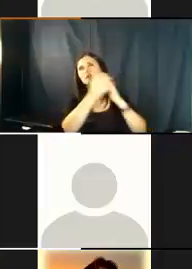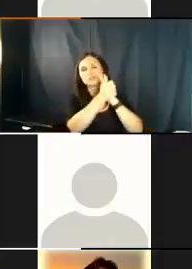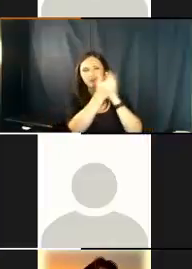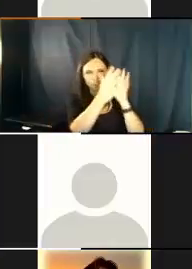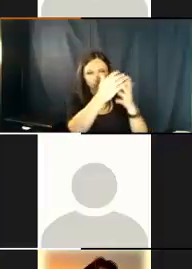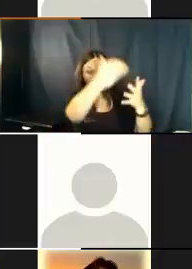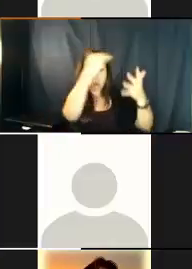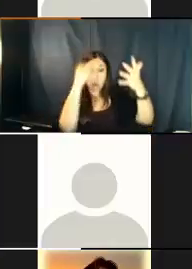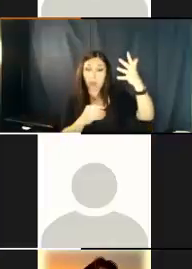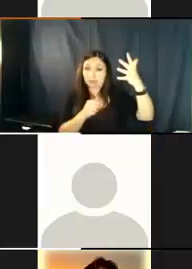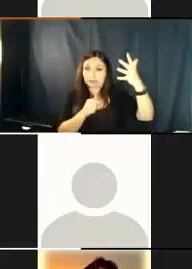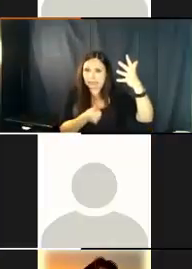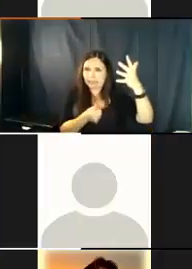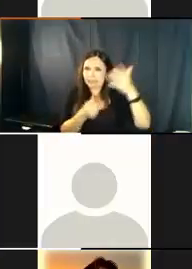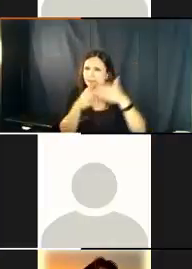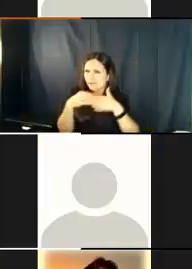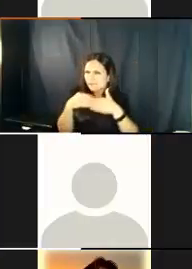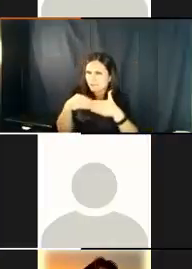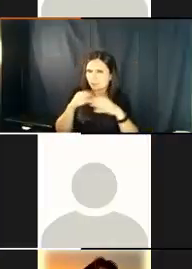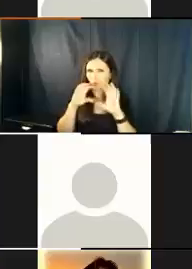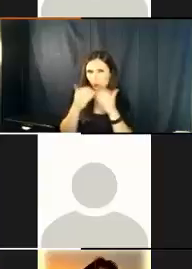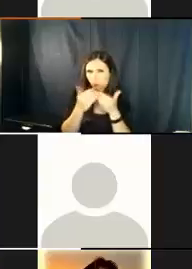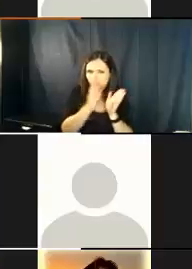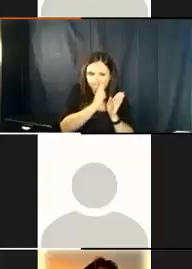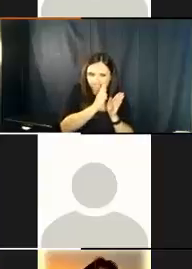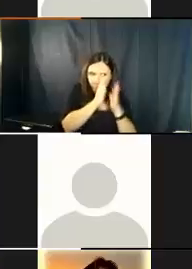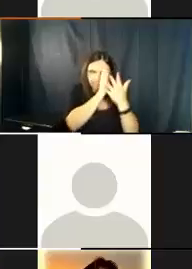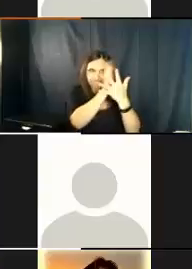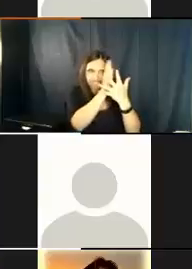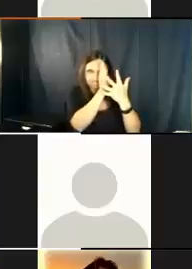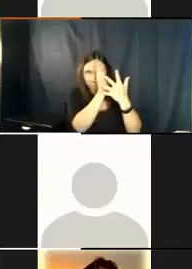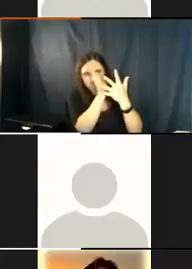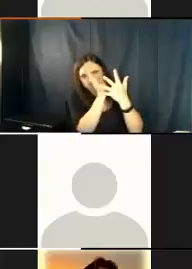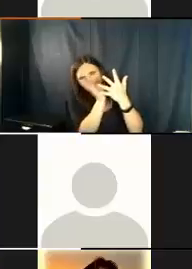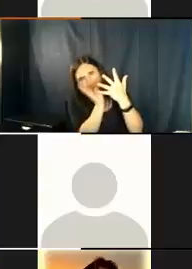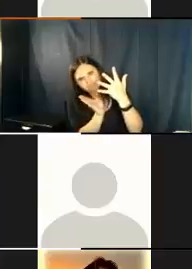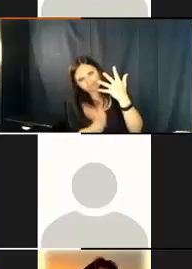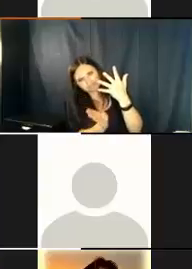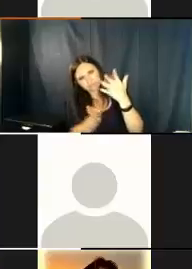So think about flexible course sequencing and allowing learners to move in a sequence